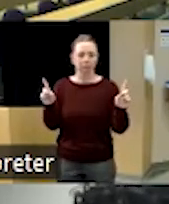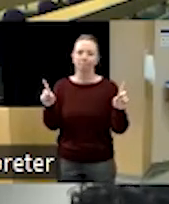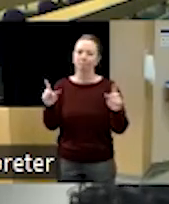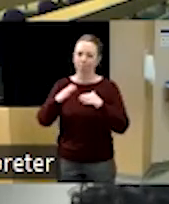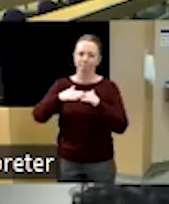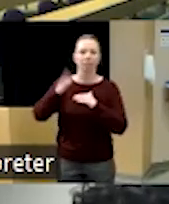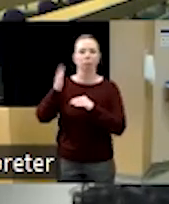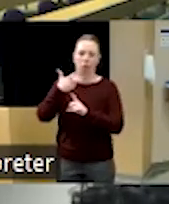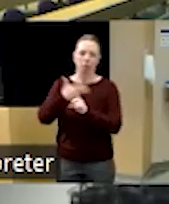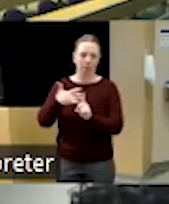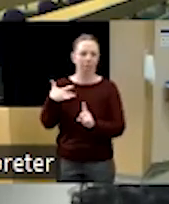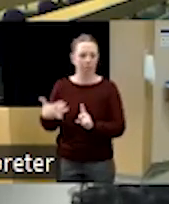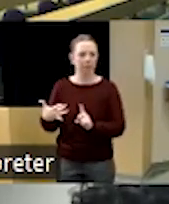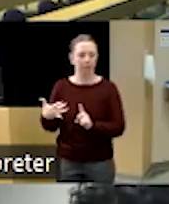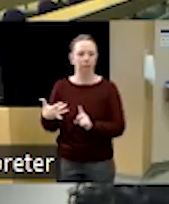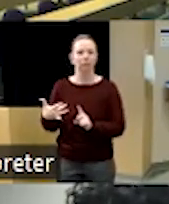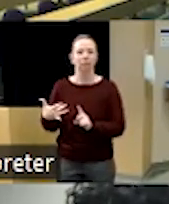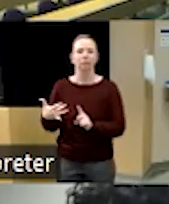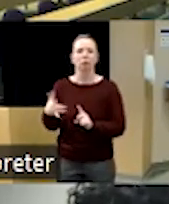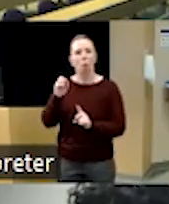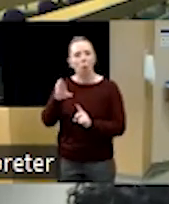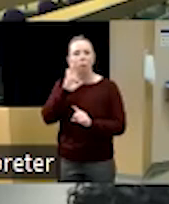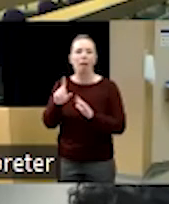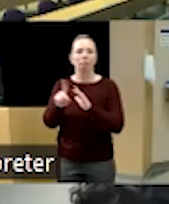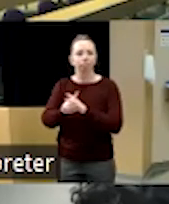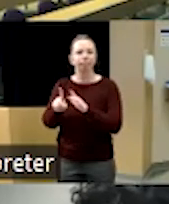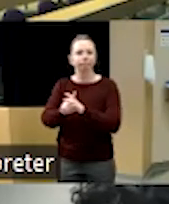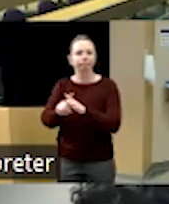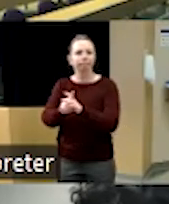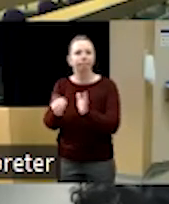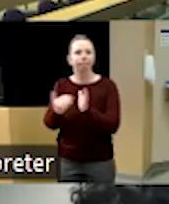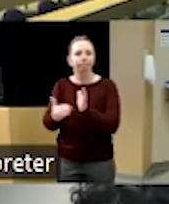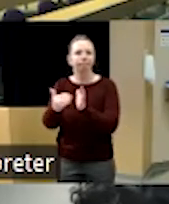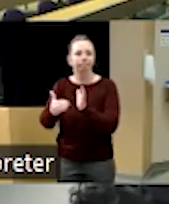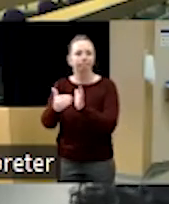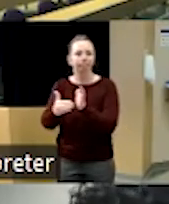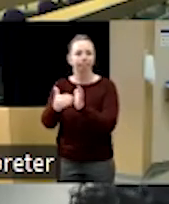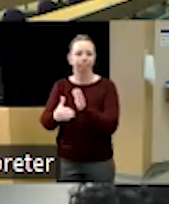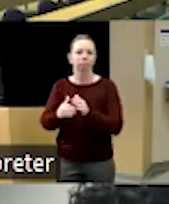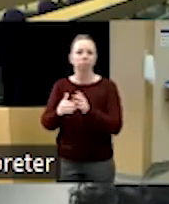months um it's all recurrent and with a persistent disease very often or what